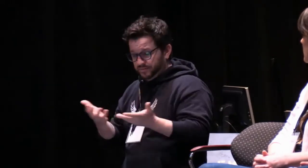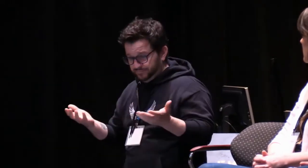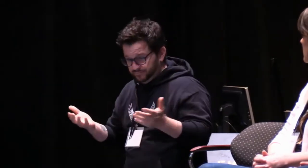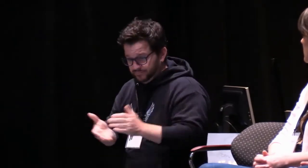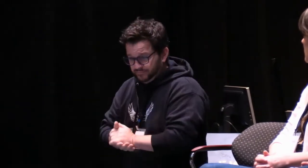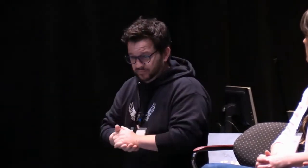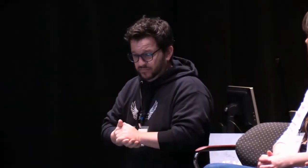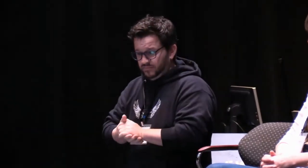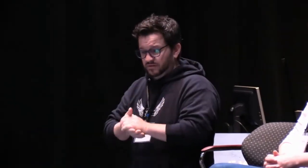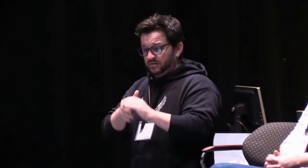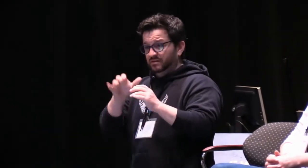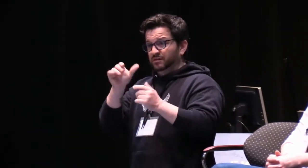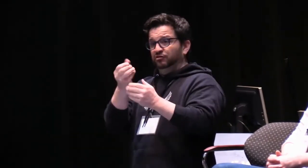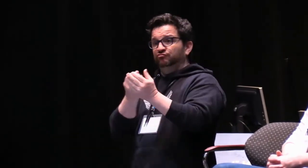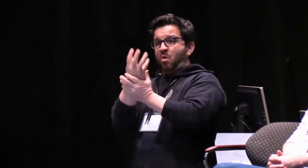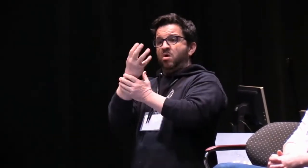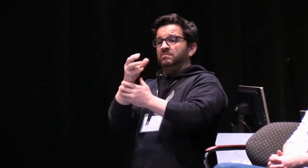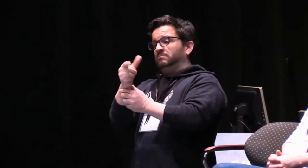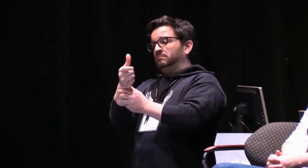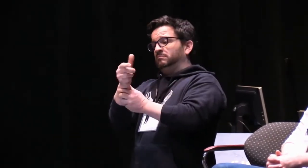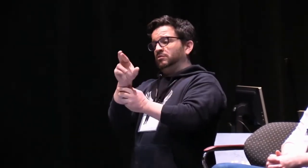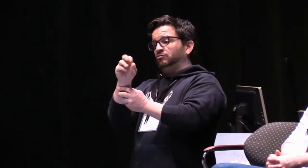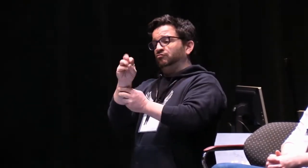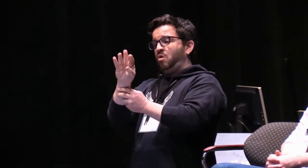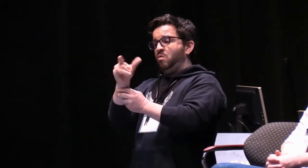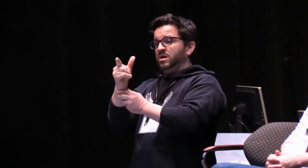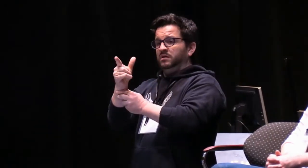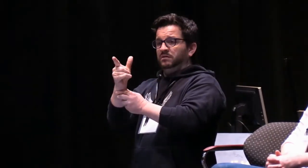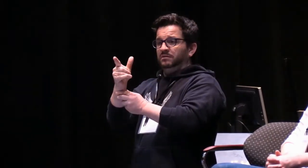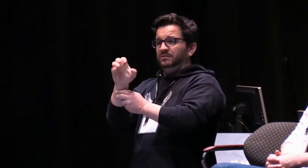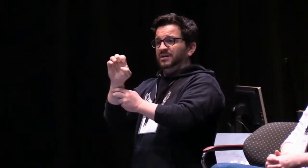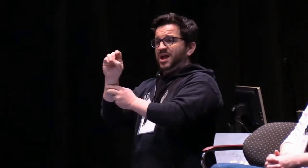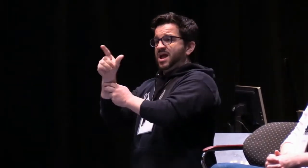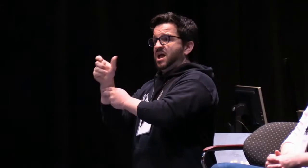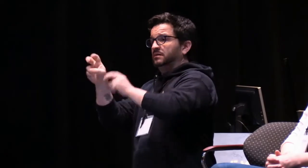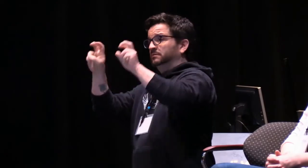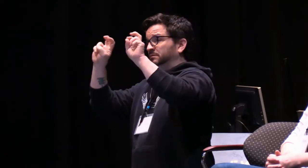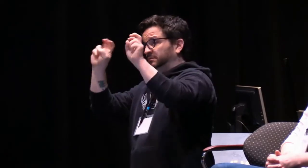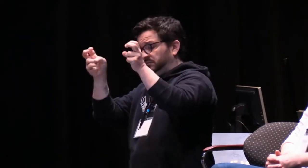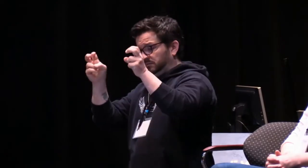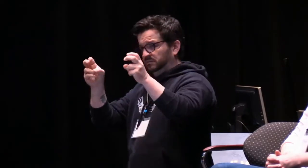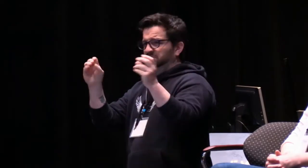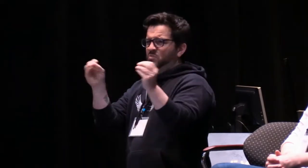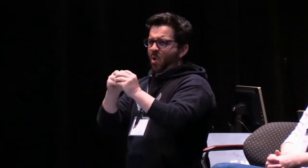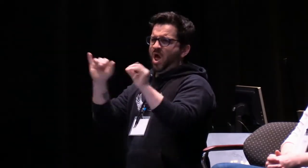Where is the birth of a child, it goes on to say in this quote, that growing edge?